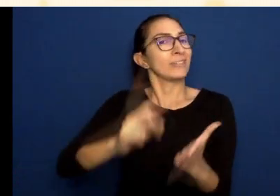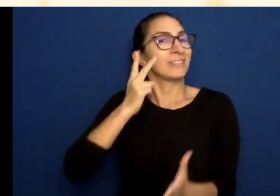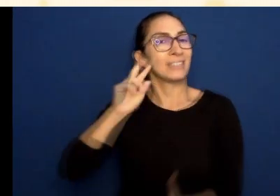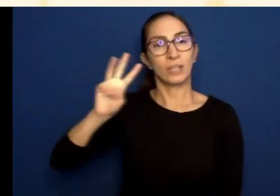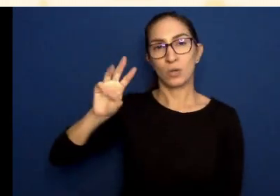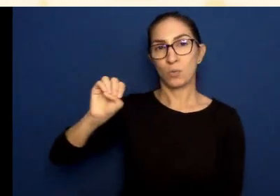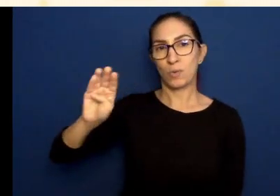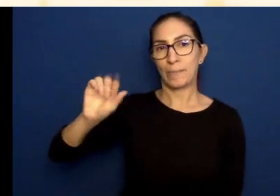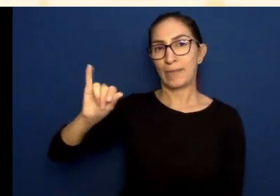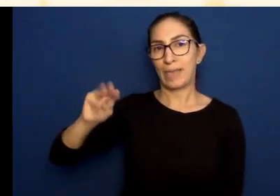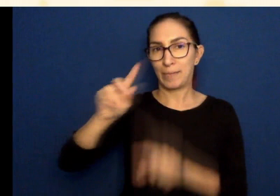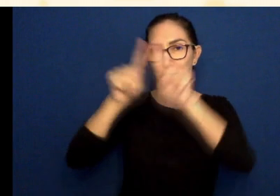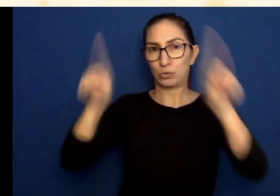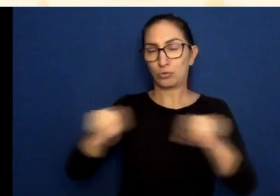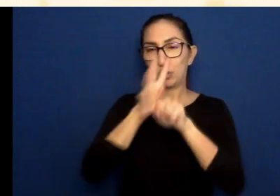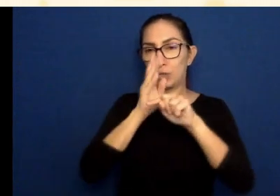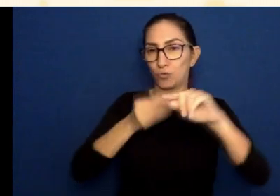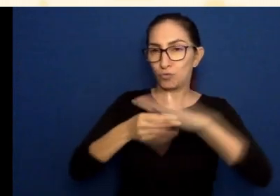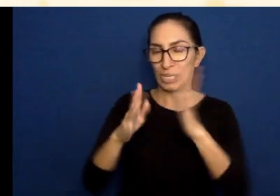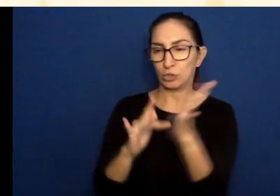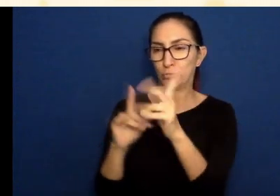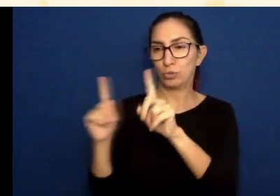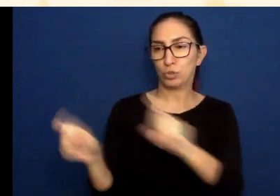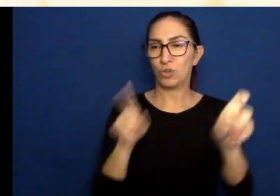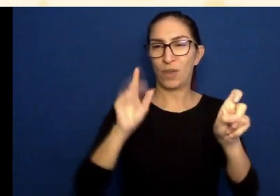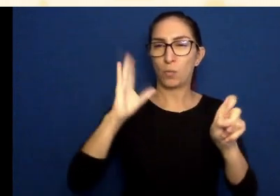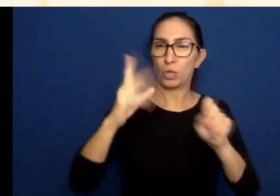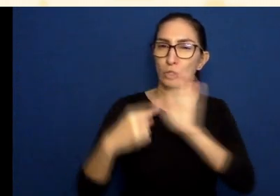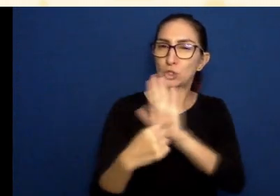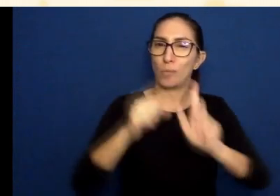So those two are not the same. It is interesting to have a look at the latest